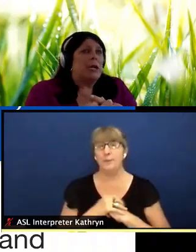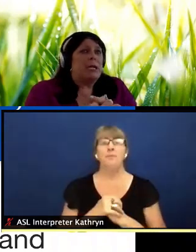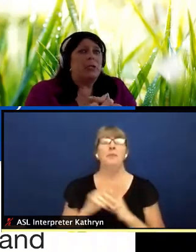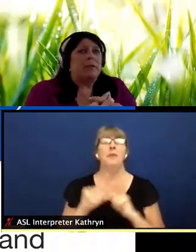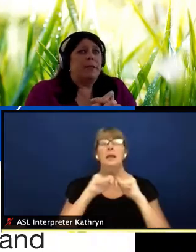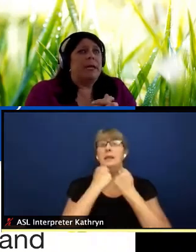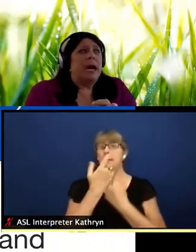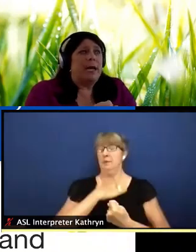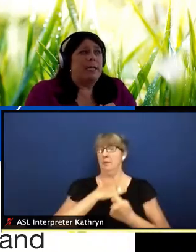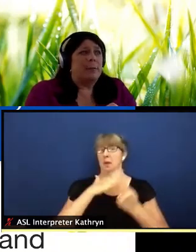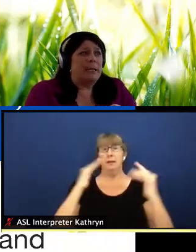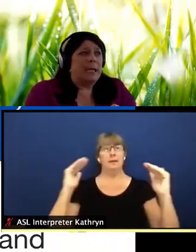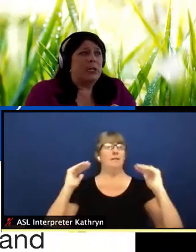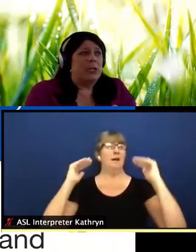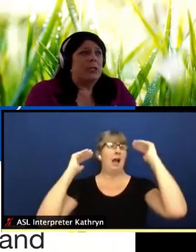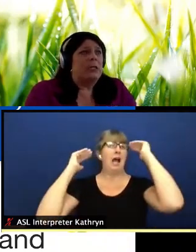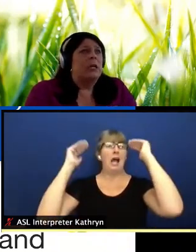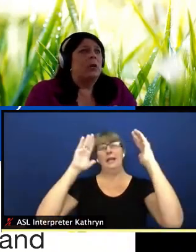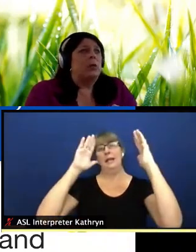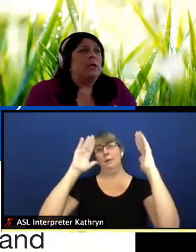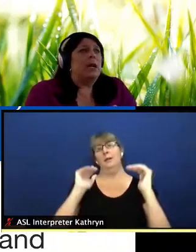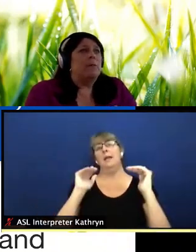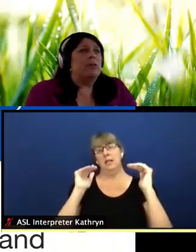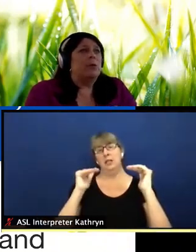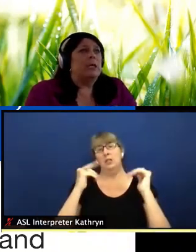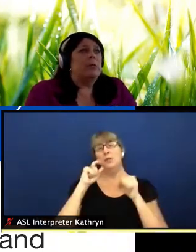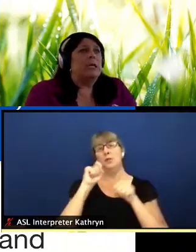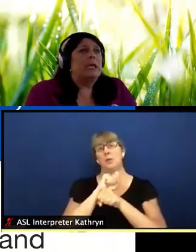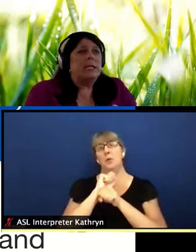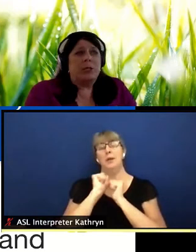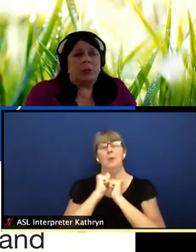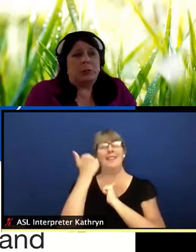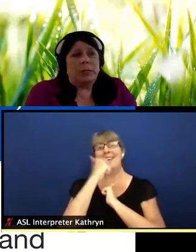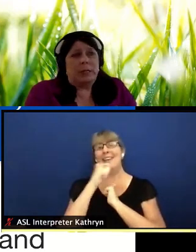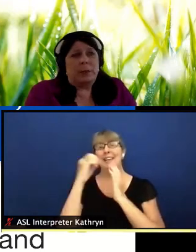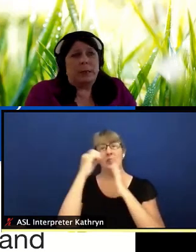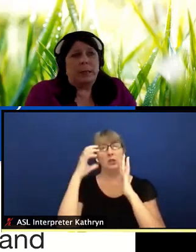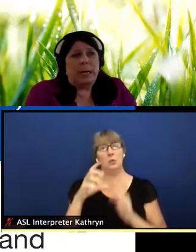held to very high expectations when it comes to working with any student with a disability.